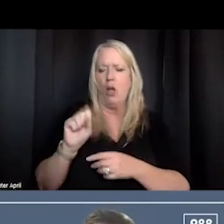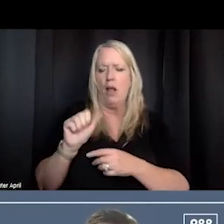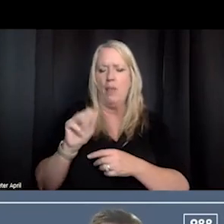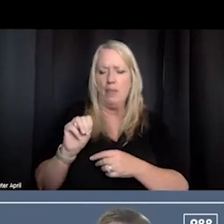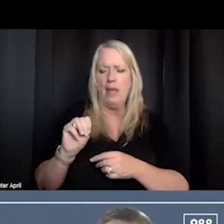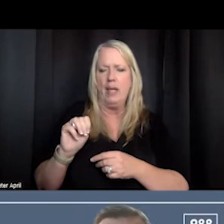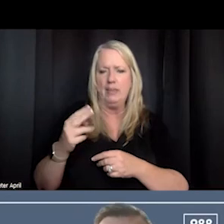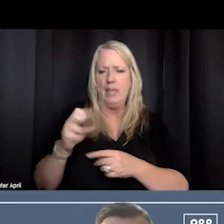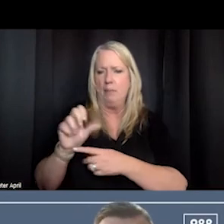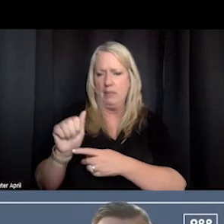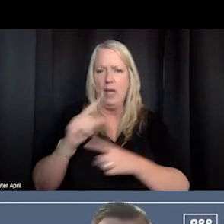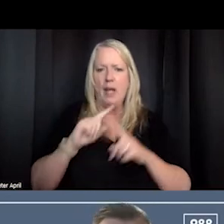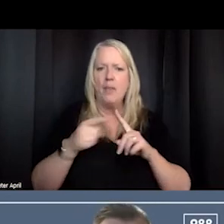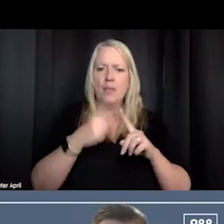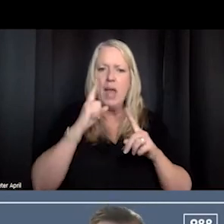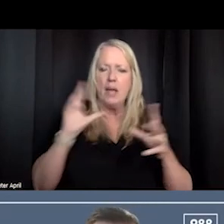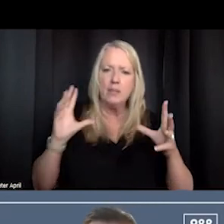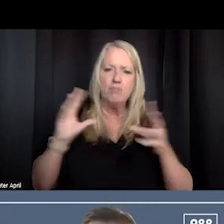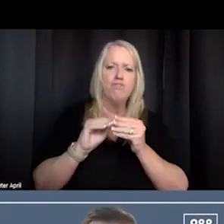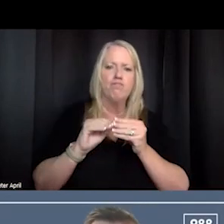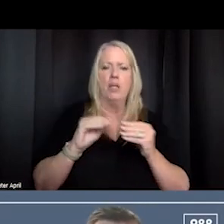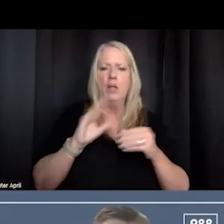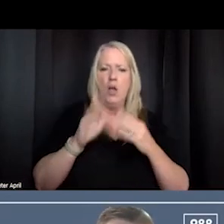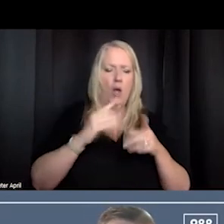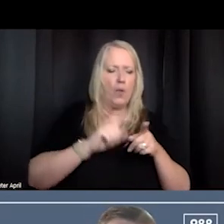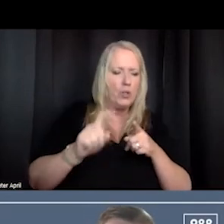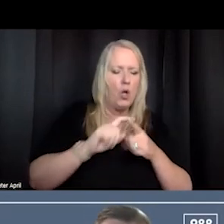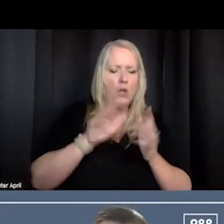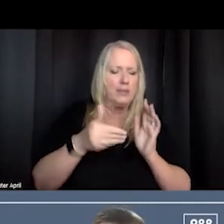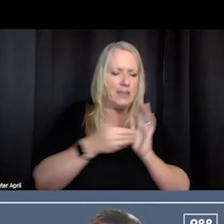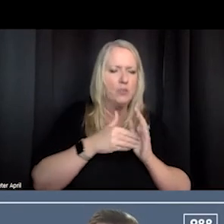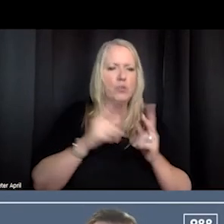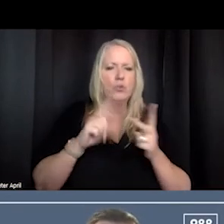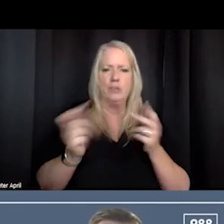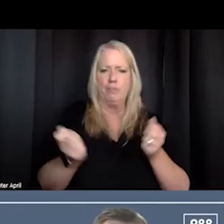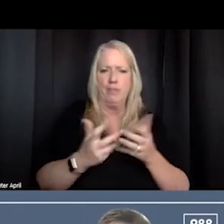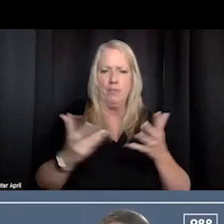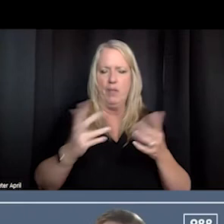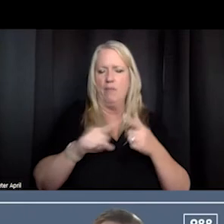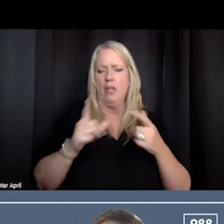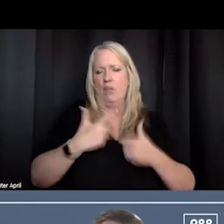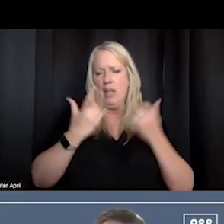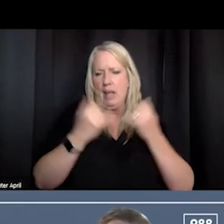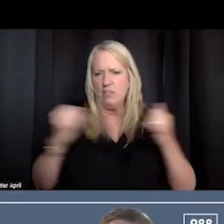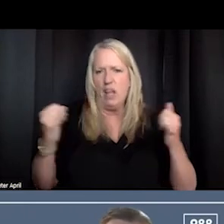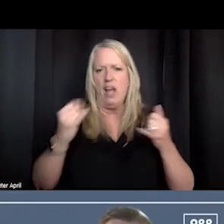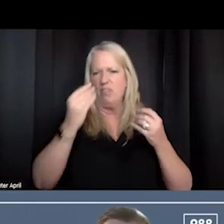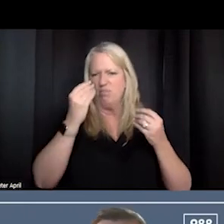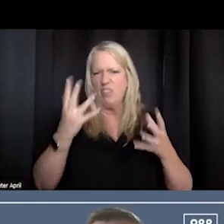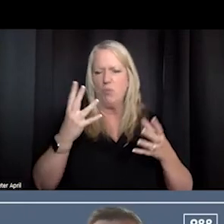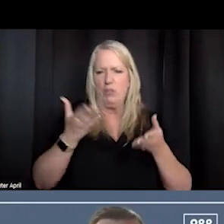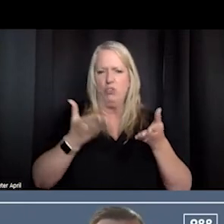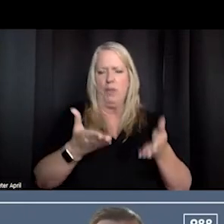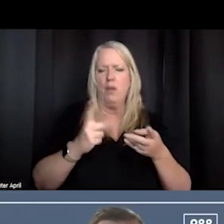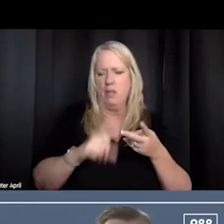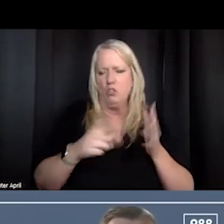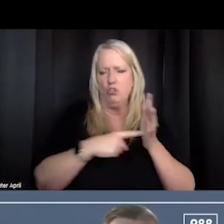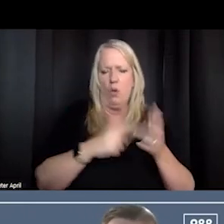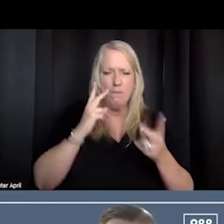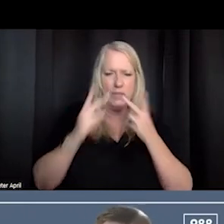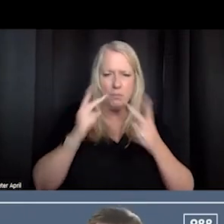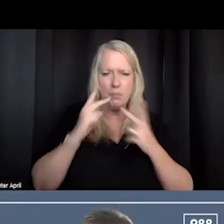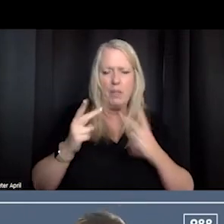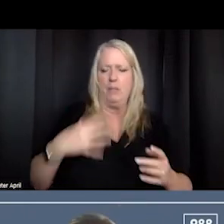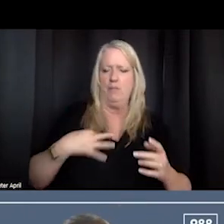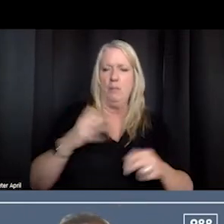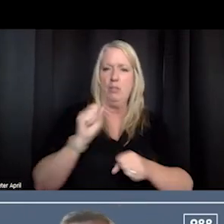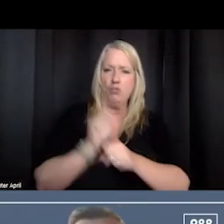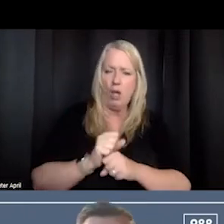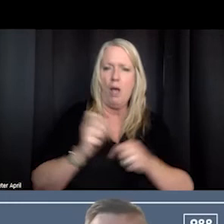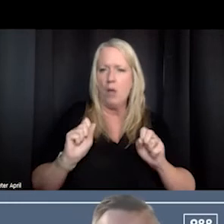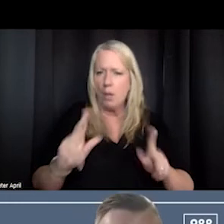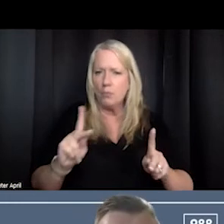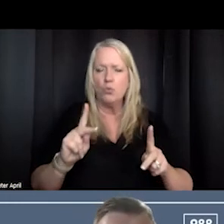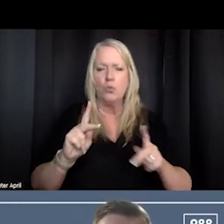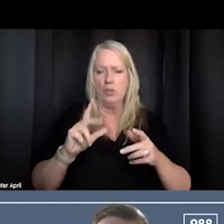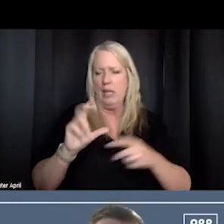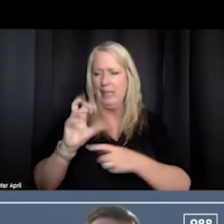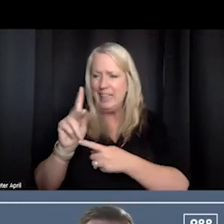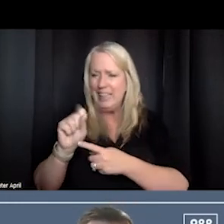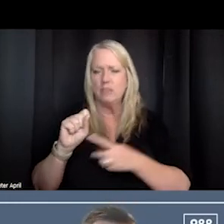IS AN AGGREGATION OF ALL OF THE CALL CENTERS. LINKS TO THE CRISIS CENTERS FOR INDIVIDUALS WHO